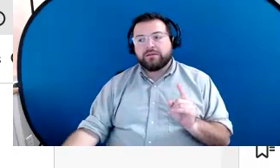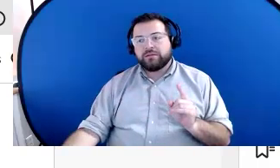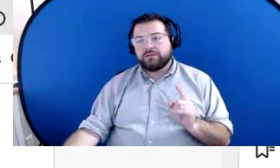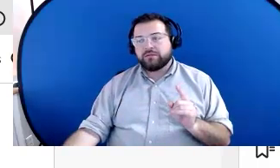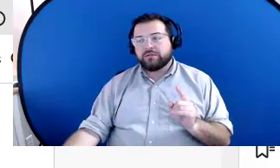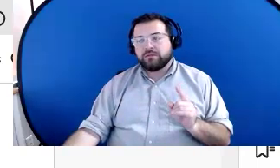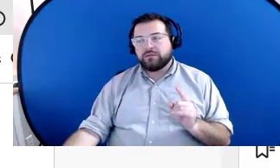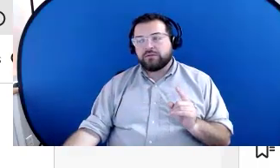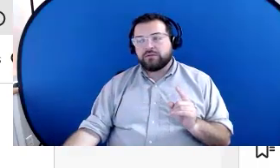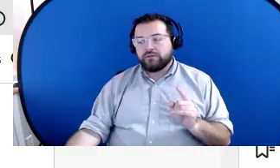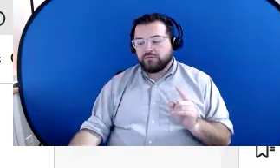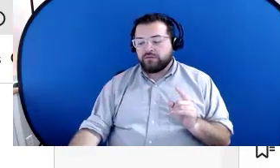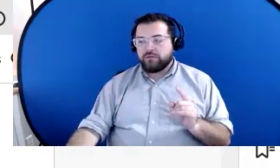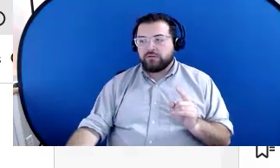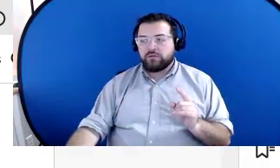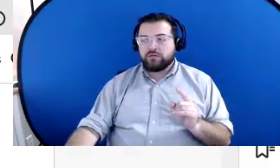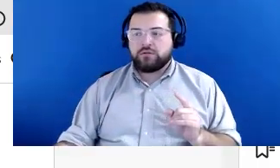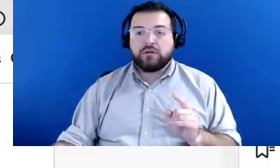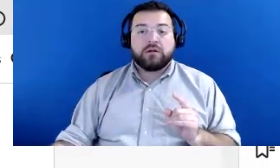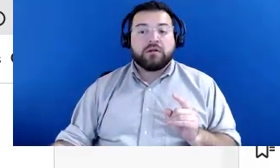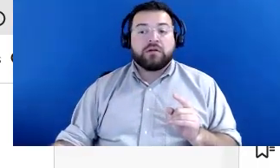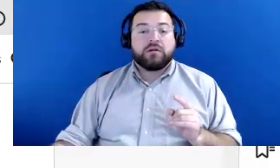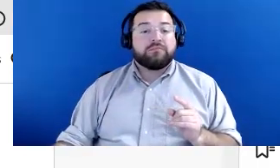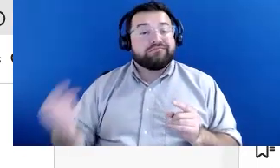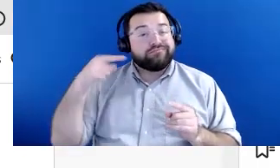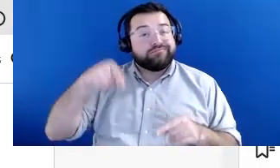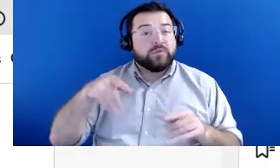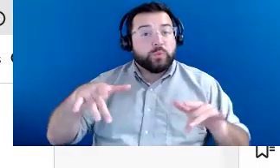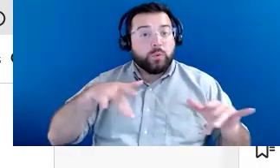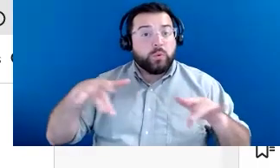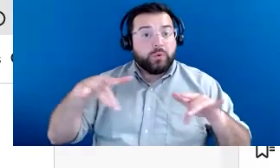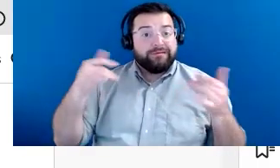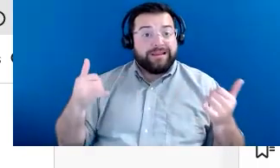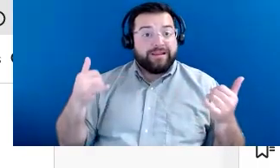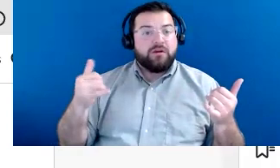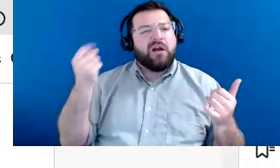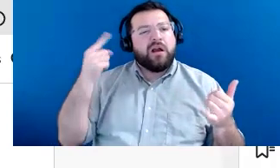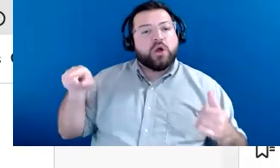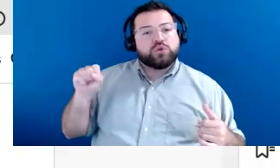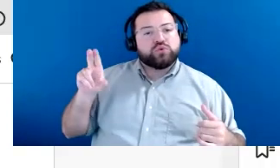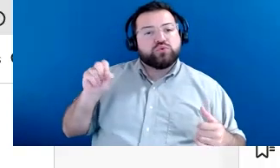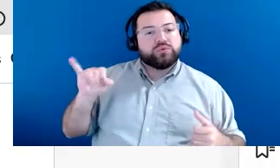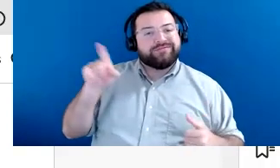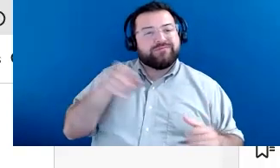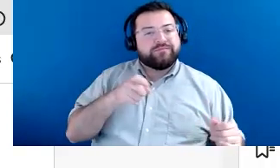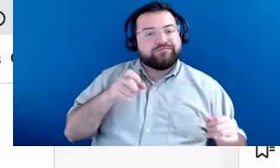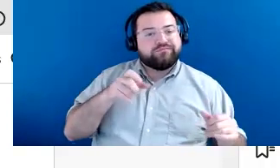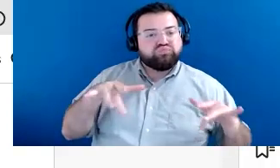that is going on right now, Susi will take the recording and she'll put it up on the, Fresno City College